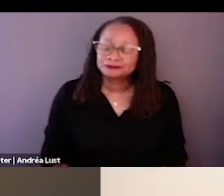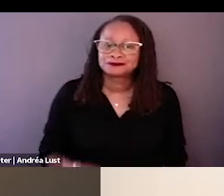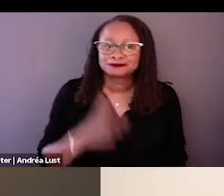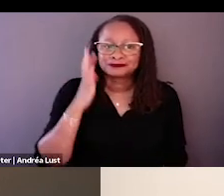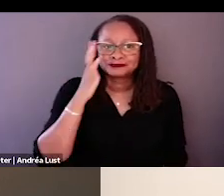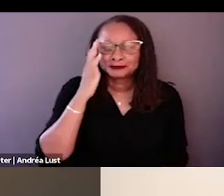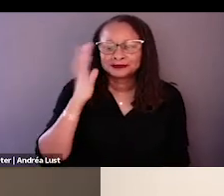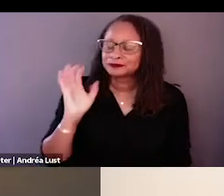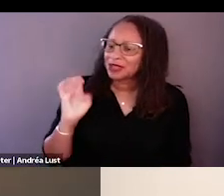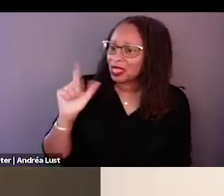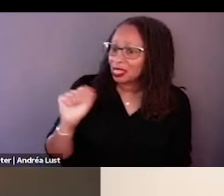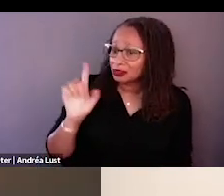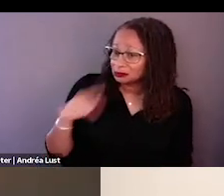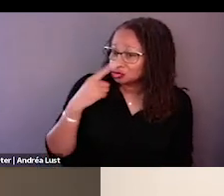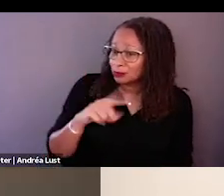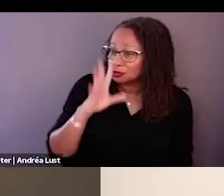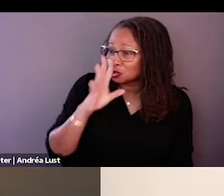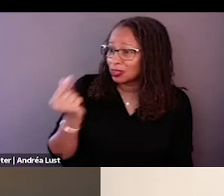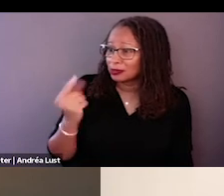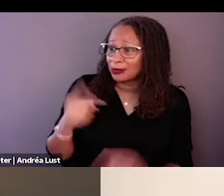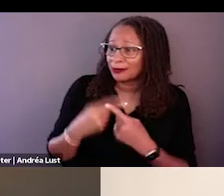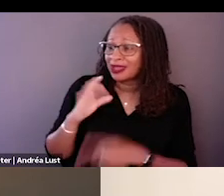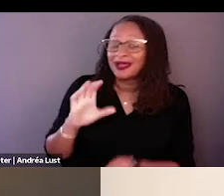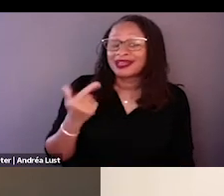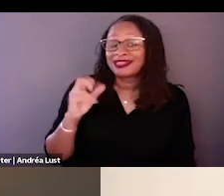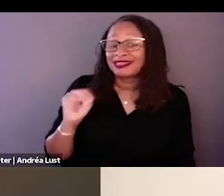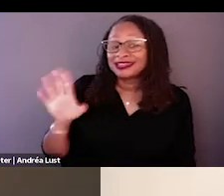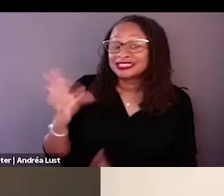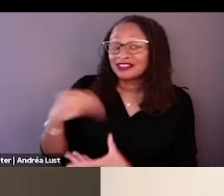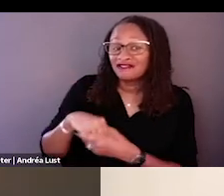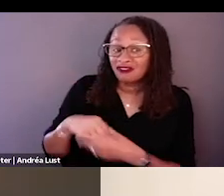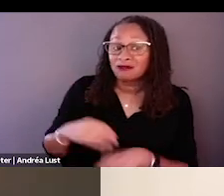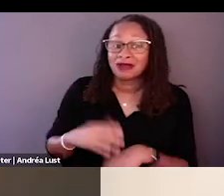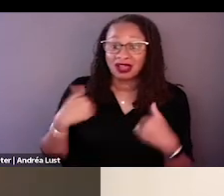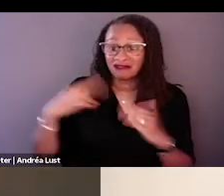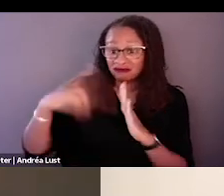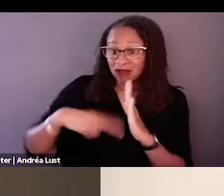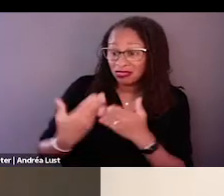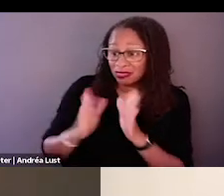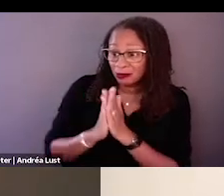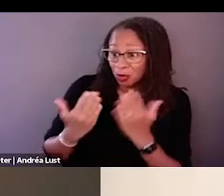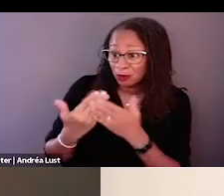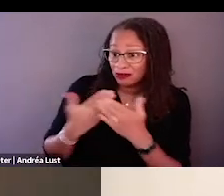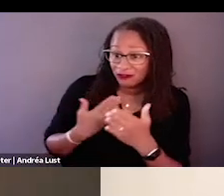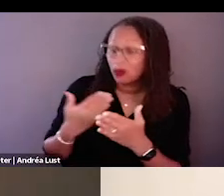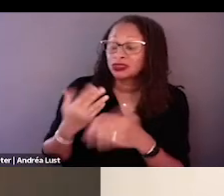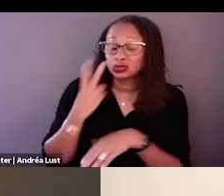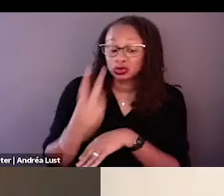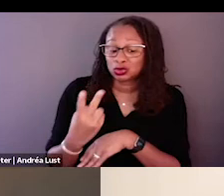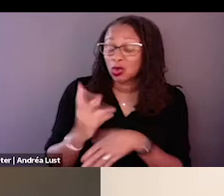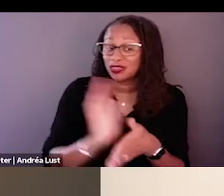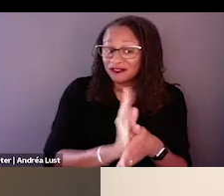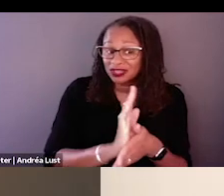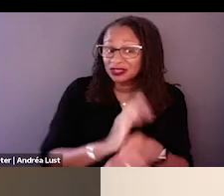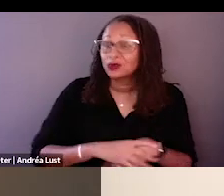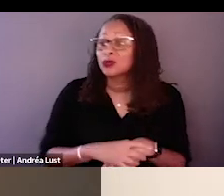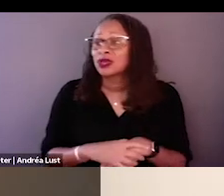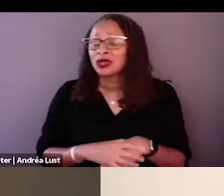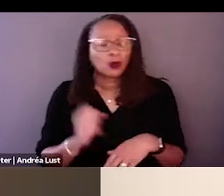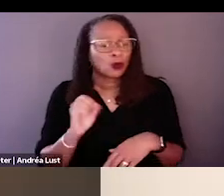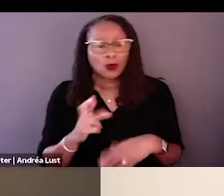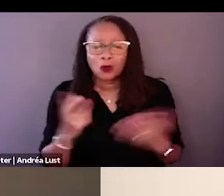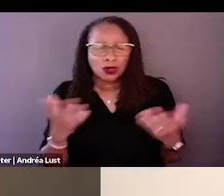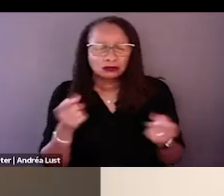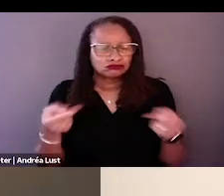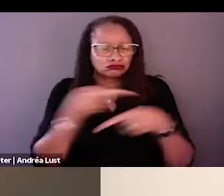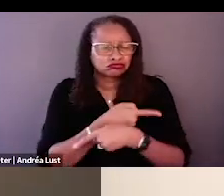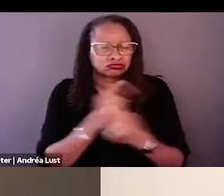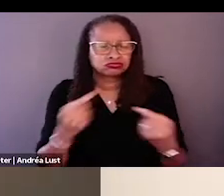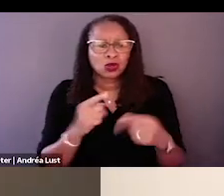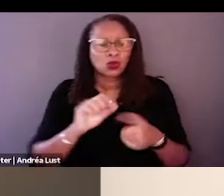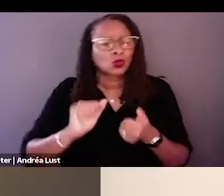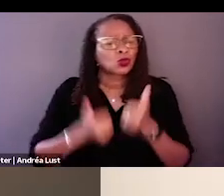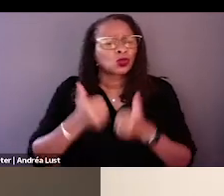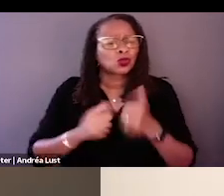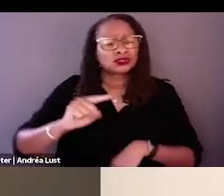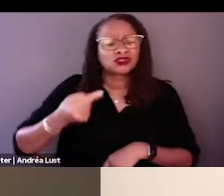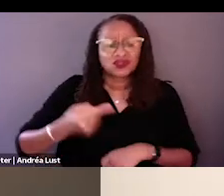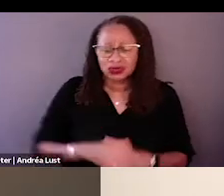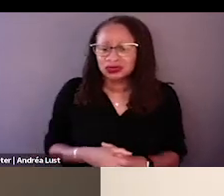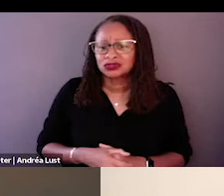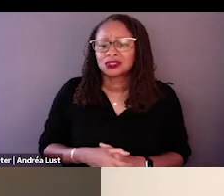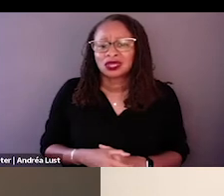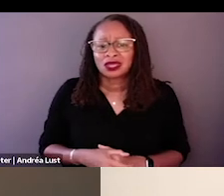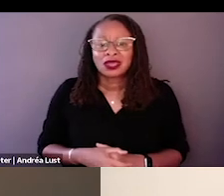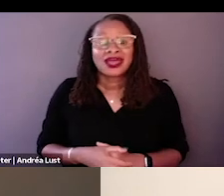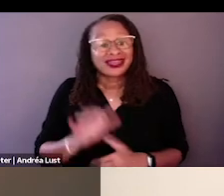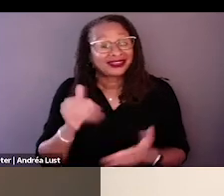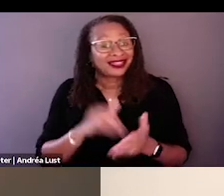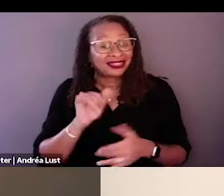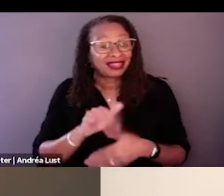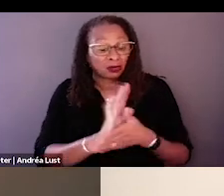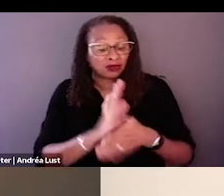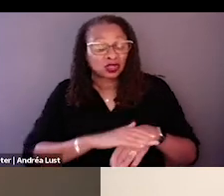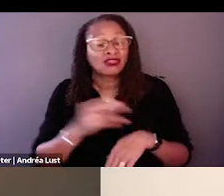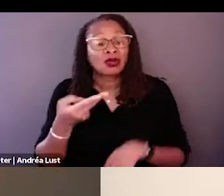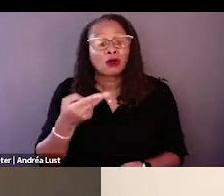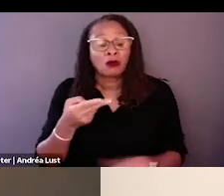Then he came over to the screening, and I did a public interview with him in the Jewish Museum in